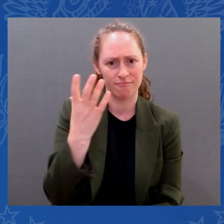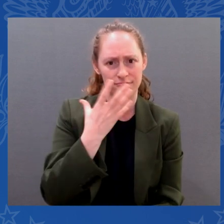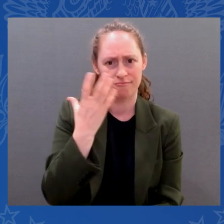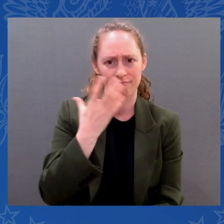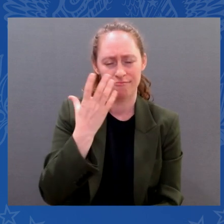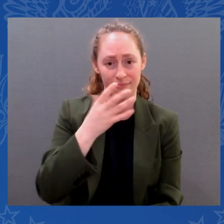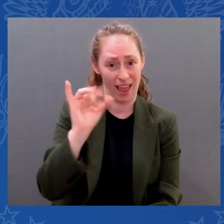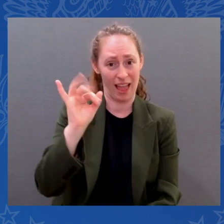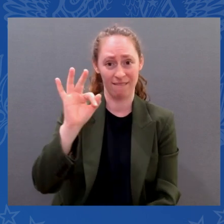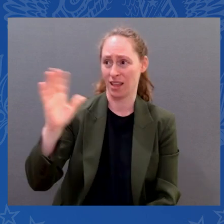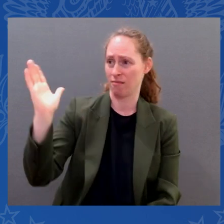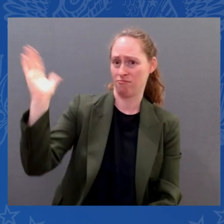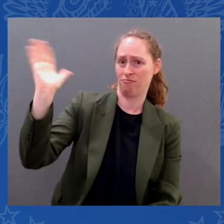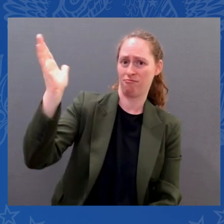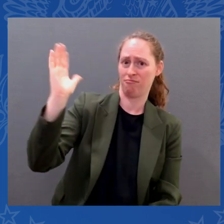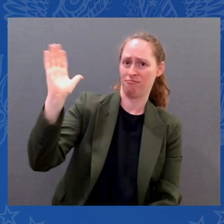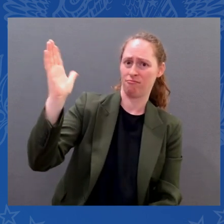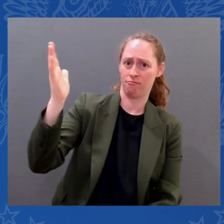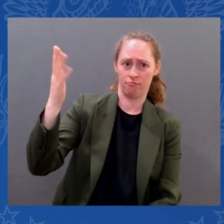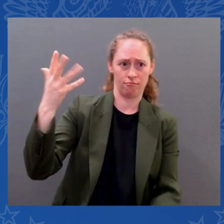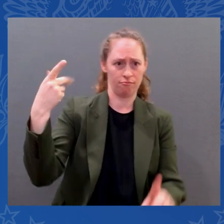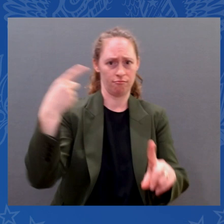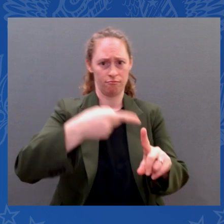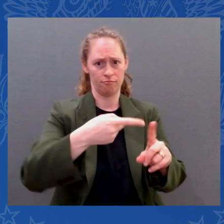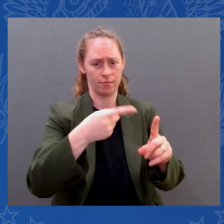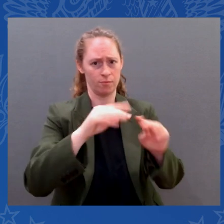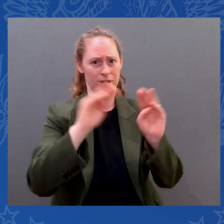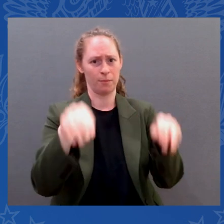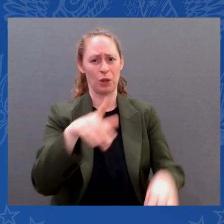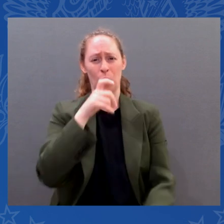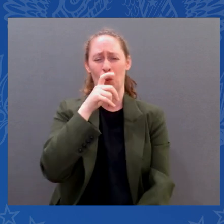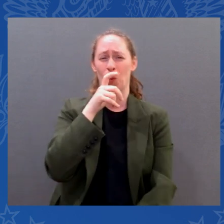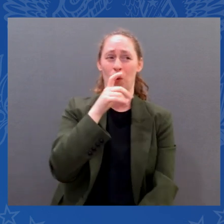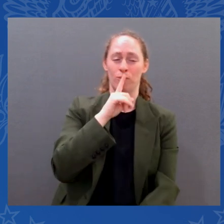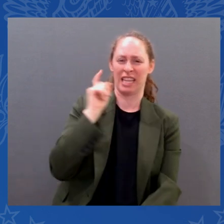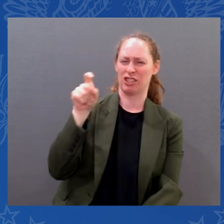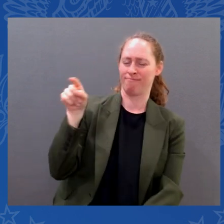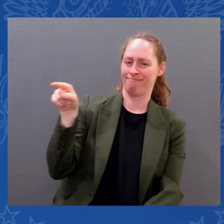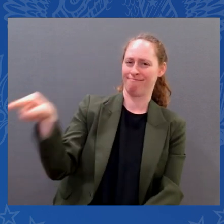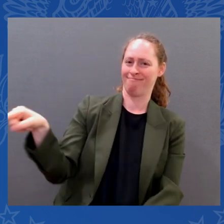You know, it's good to see you as well, Doug. Must be hard following this act all the time.